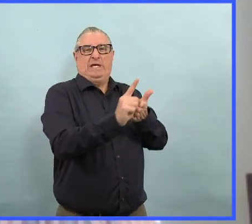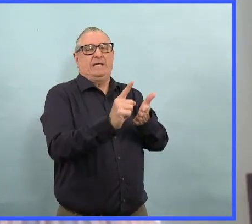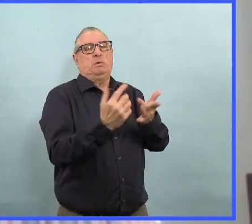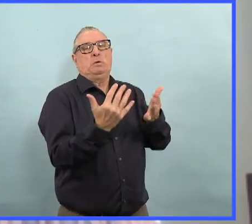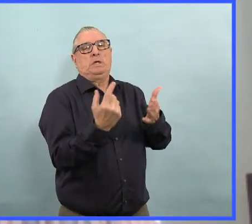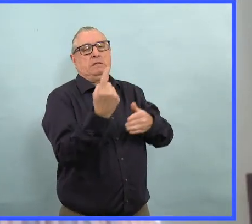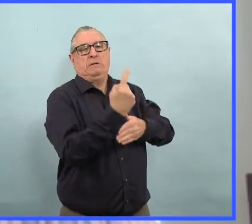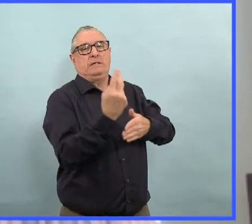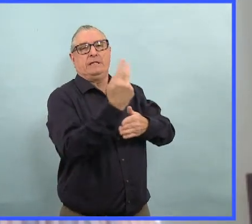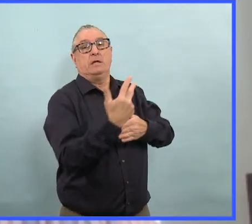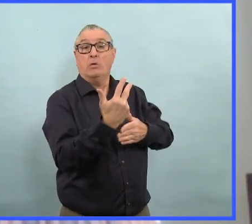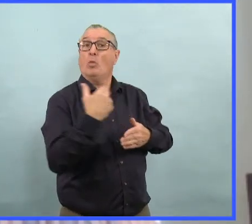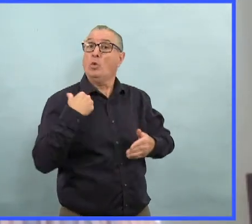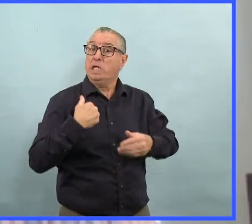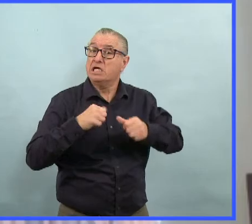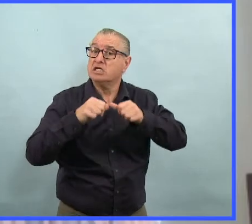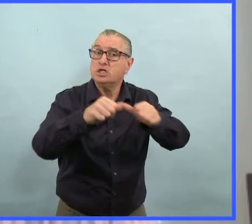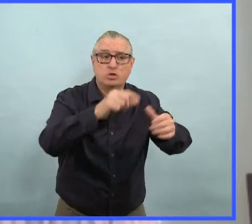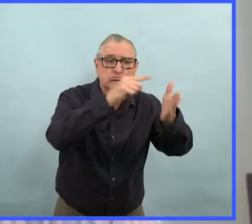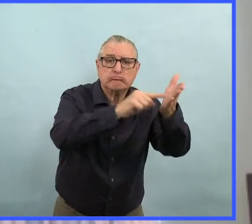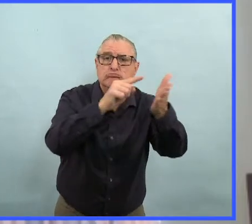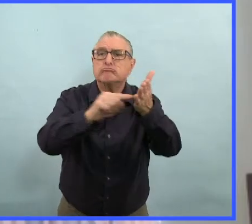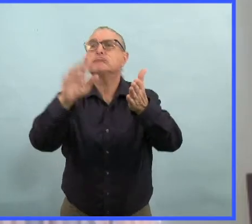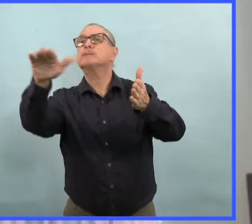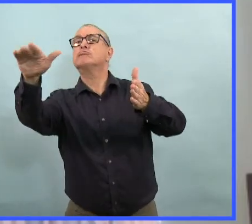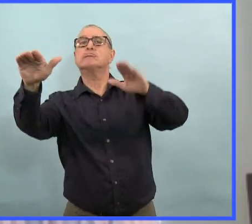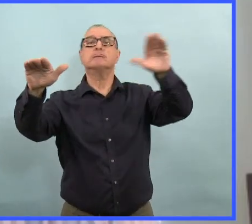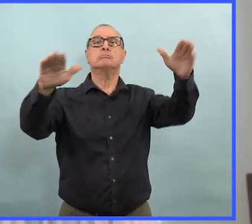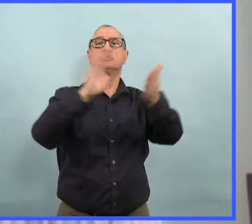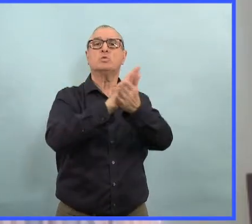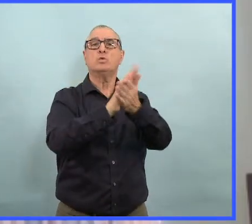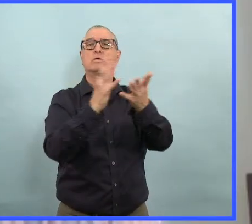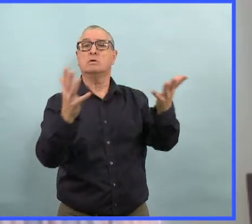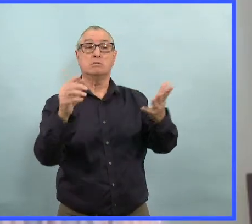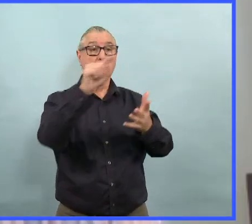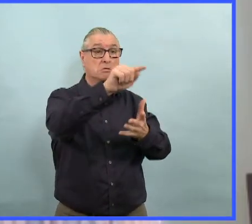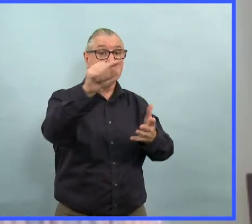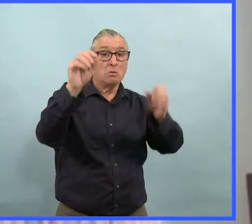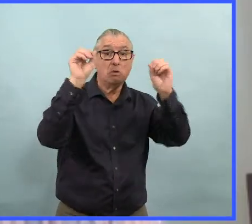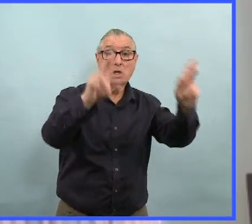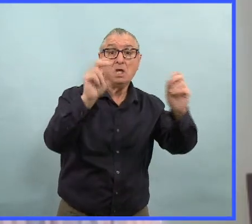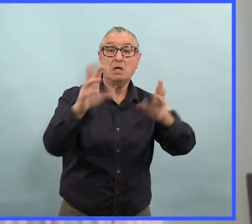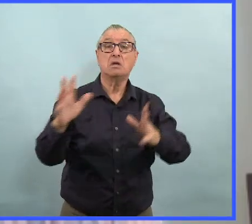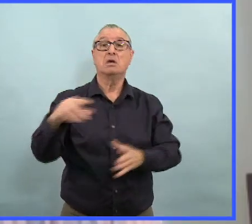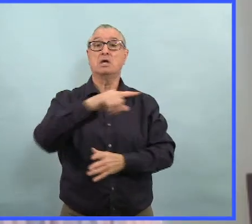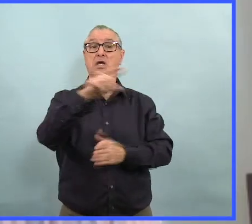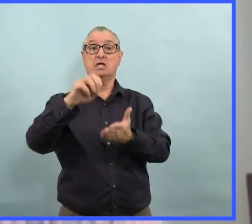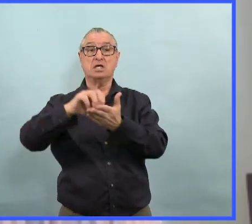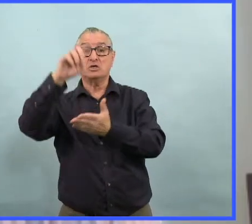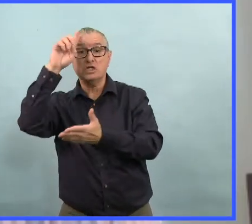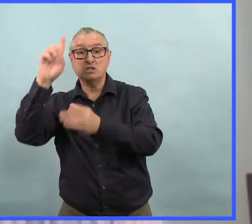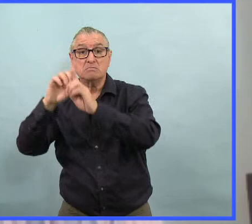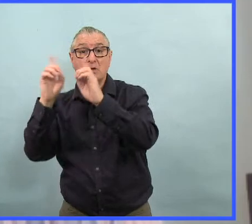in close contact with the uh with our partners in education so i don't have any significant details